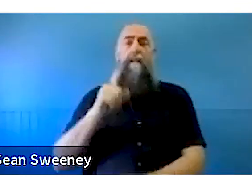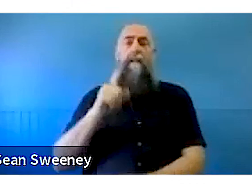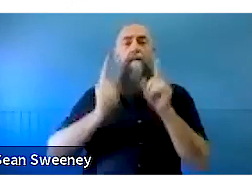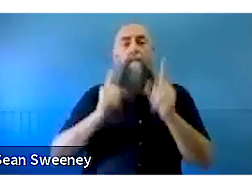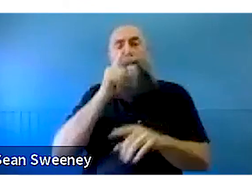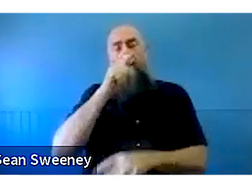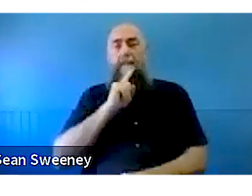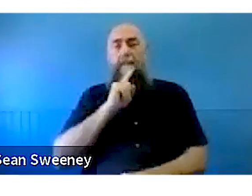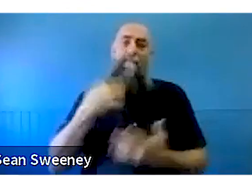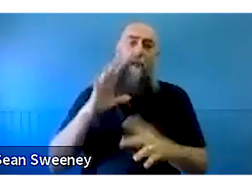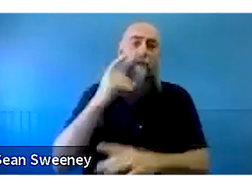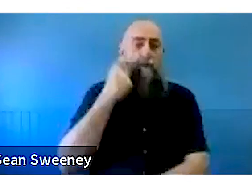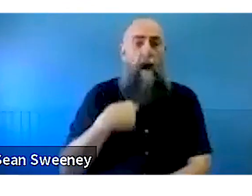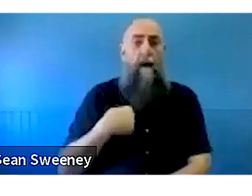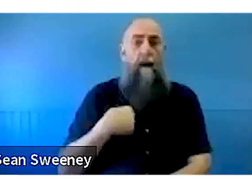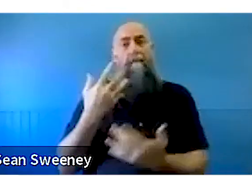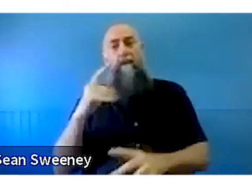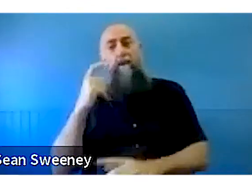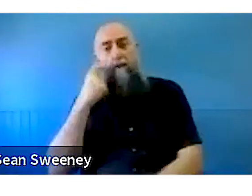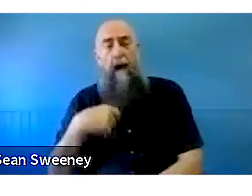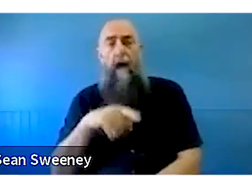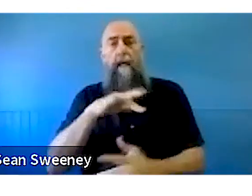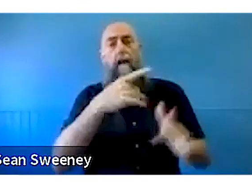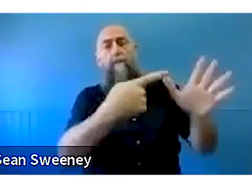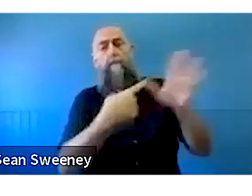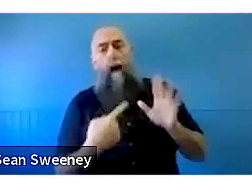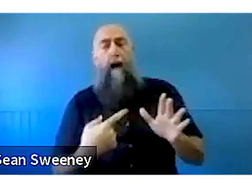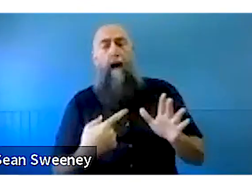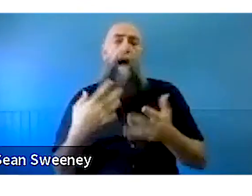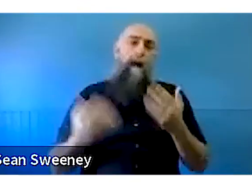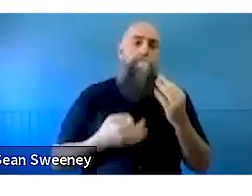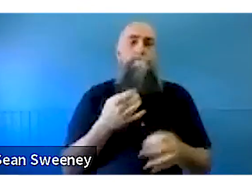didn't hear back". Sometimes you have gone through the wrong person or someone has